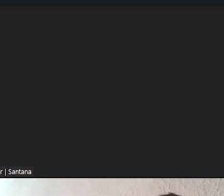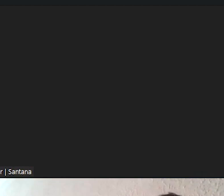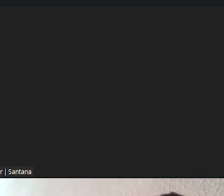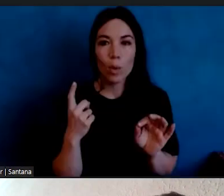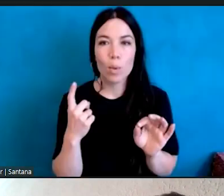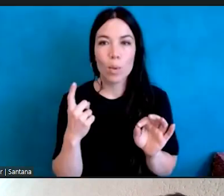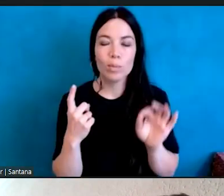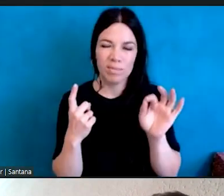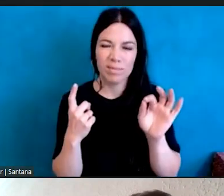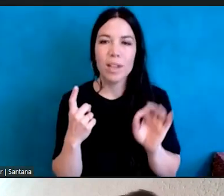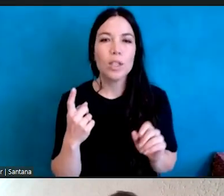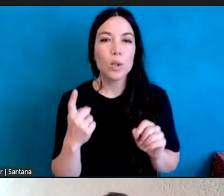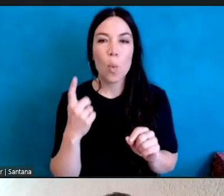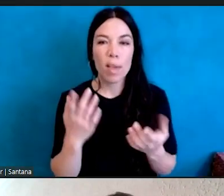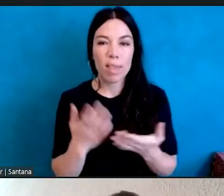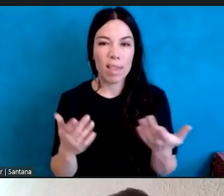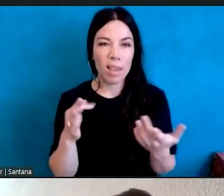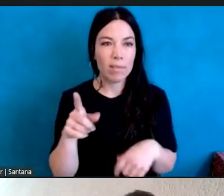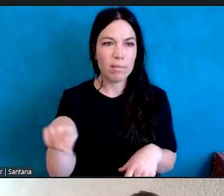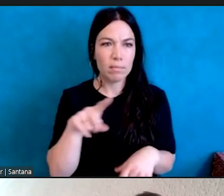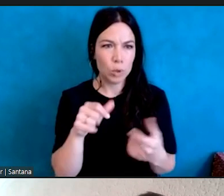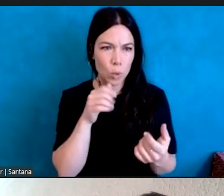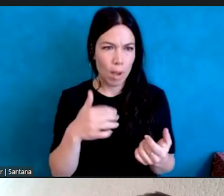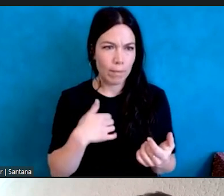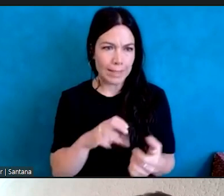So it's that kind of imposition that's being placed on migrants.